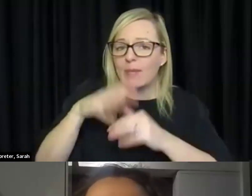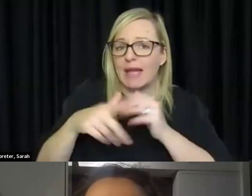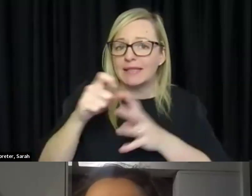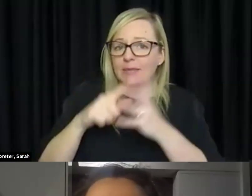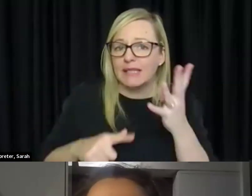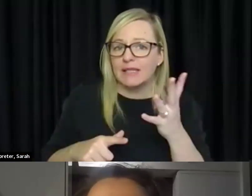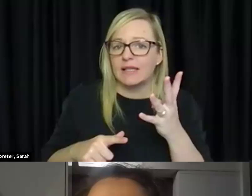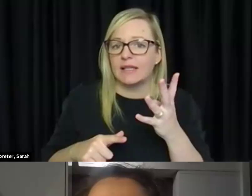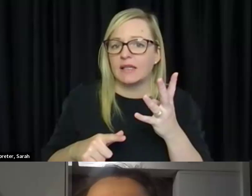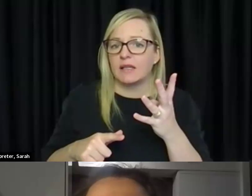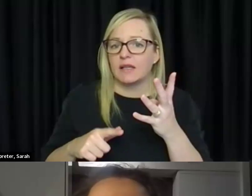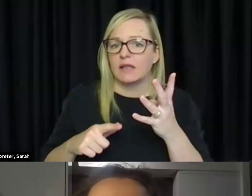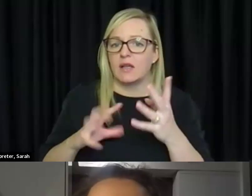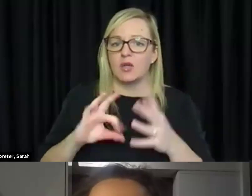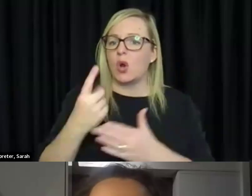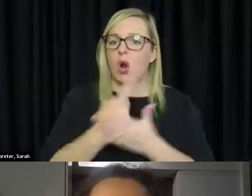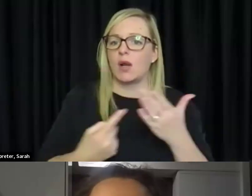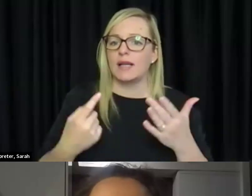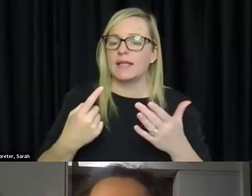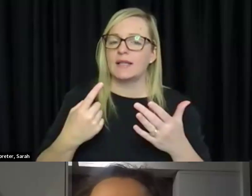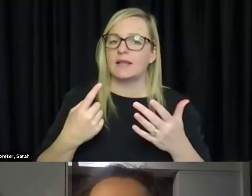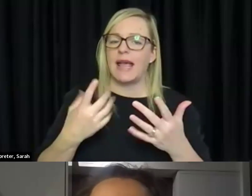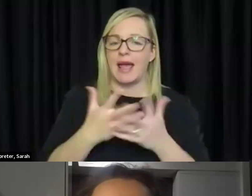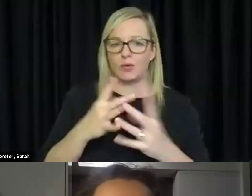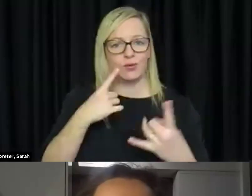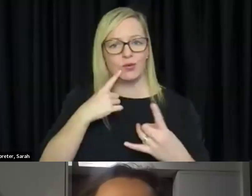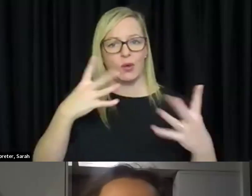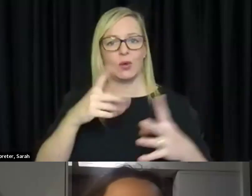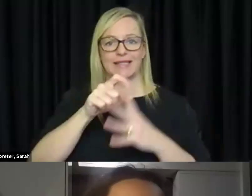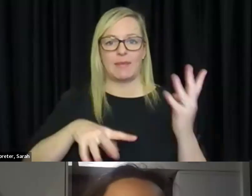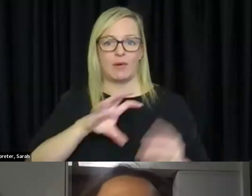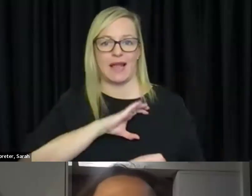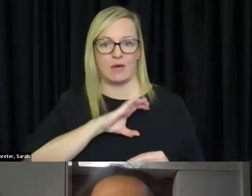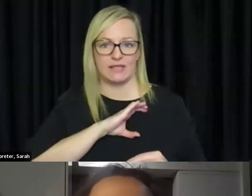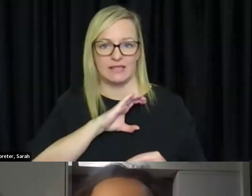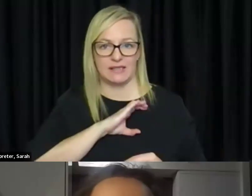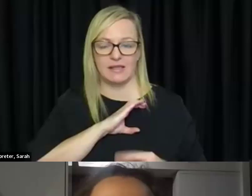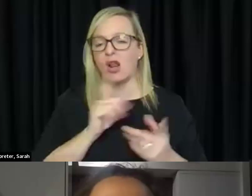ways that you are portraying disabled characters as everyone has so eloquently outlined earlier